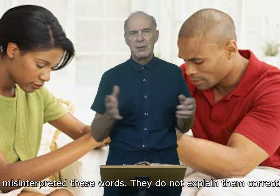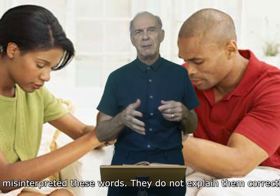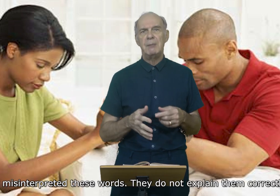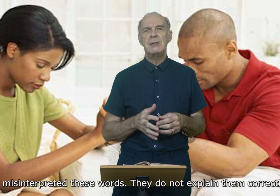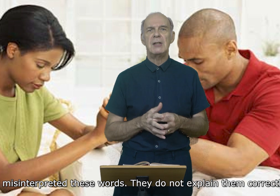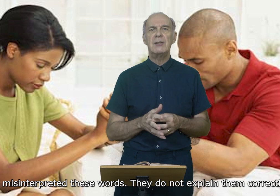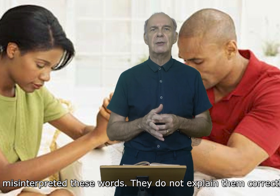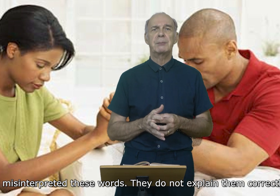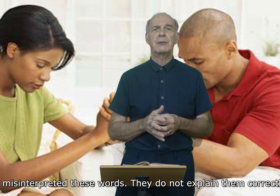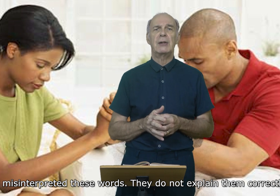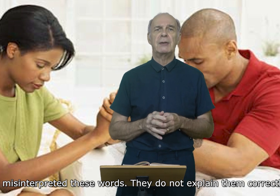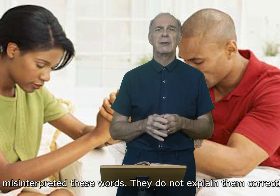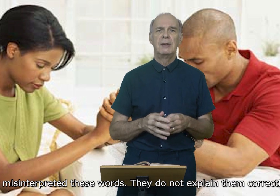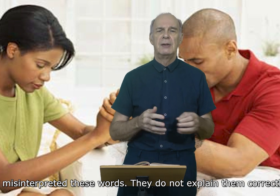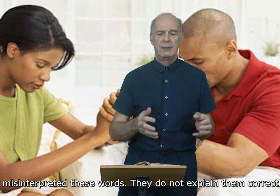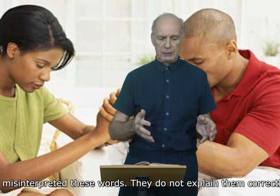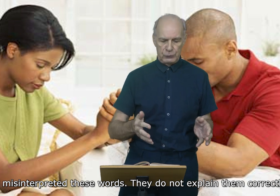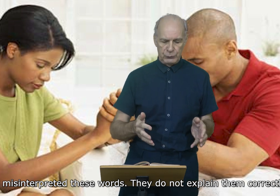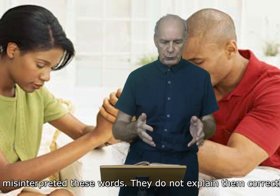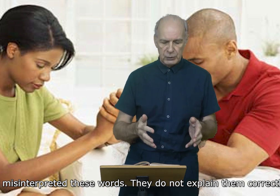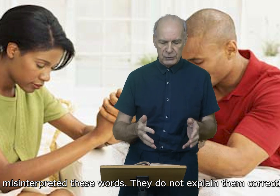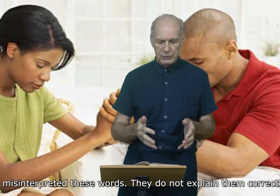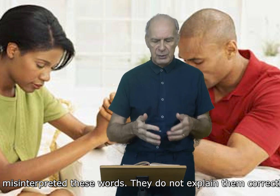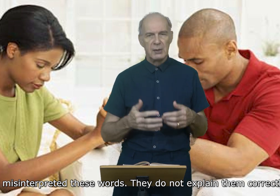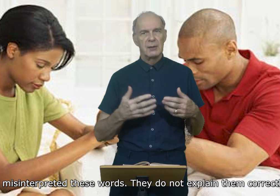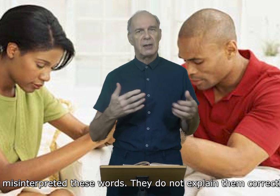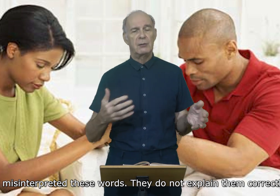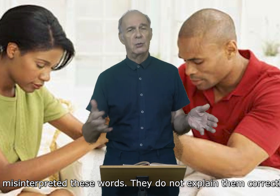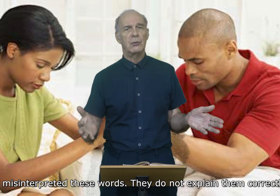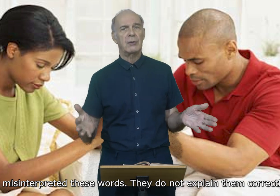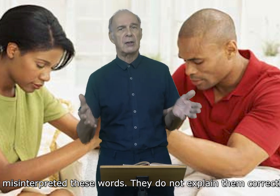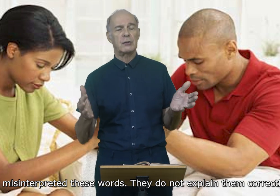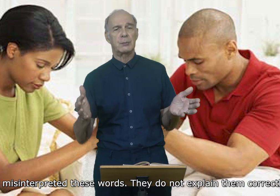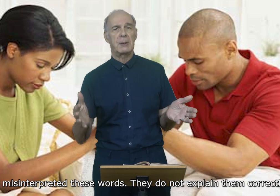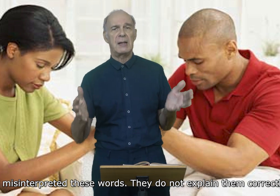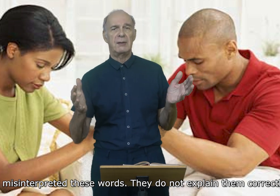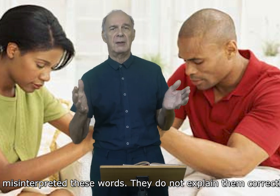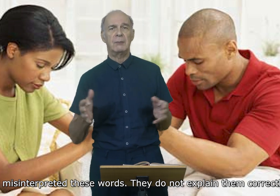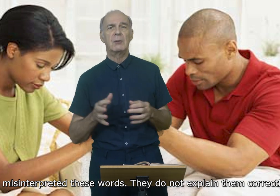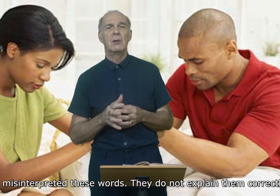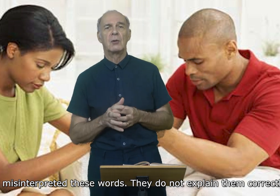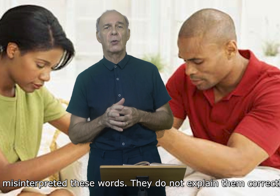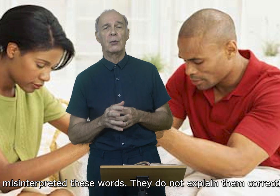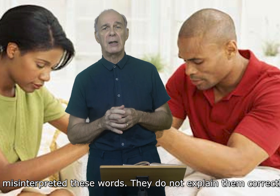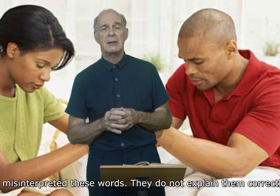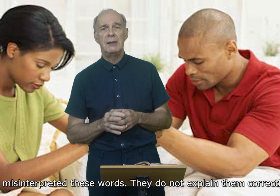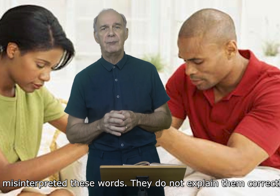They misinterpreted these words. They do not explain them correctly.